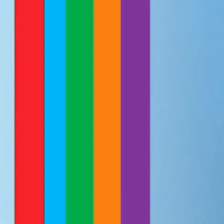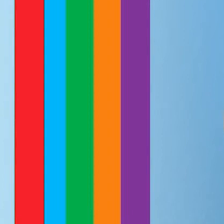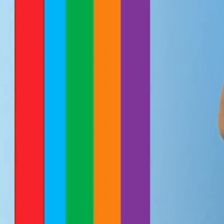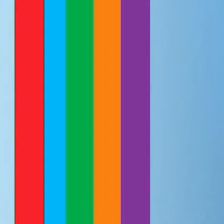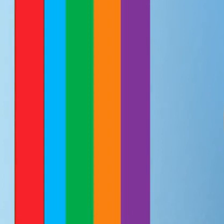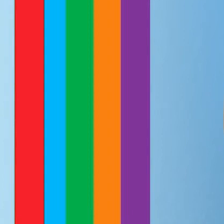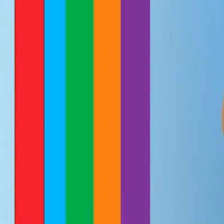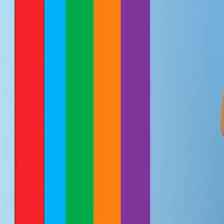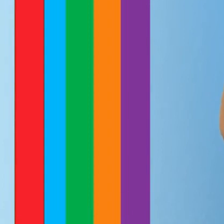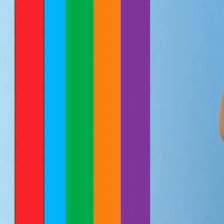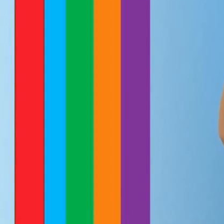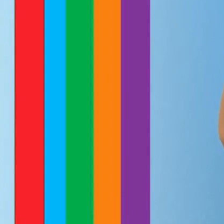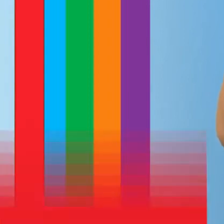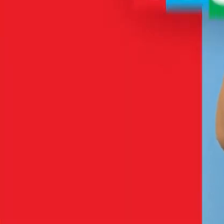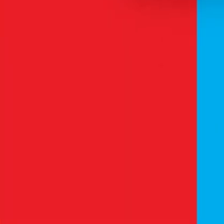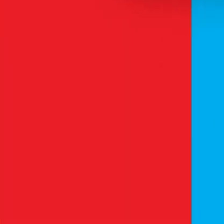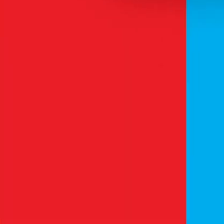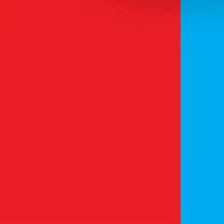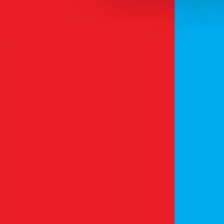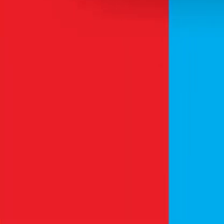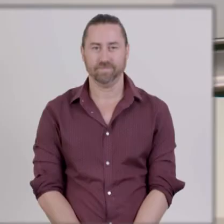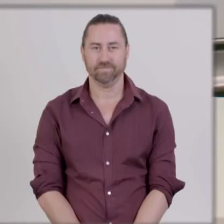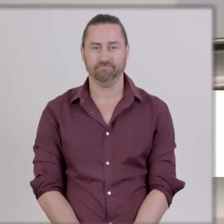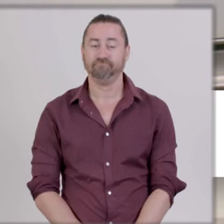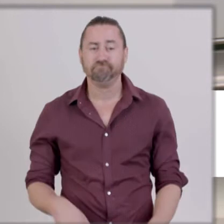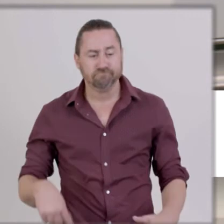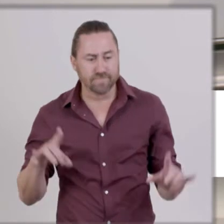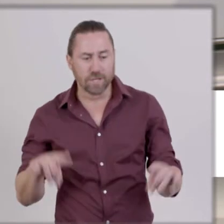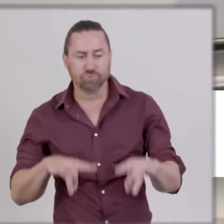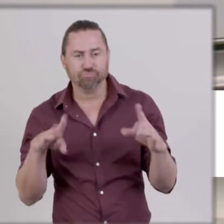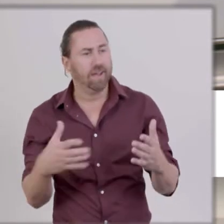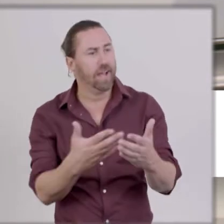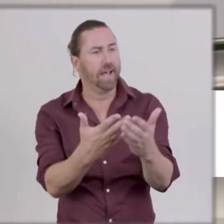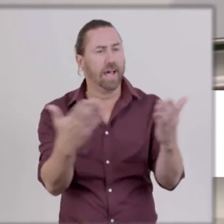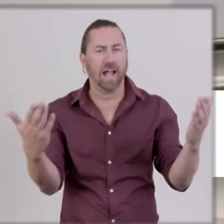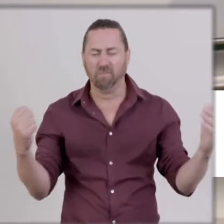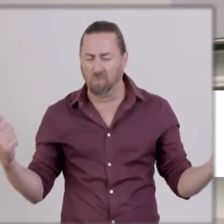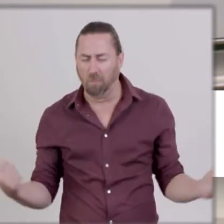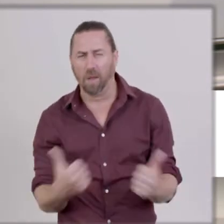To talk us through it, here's Jen! In Australia, we have a rich biodiversity.